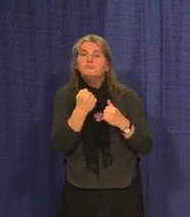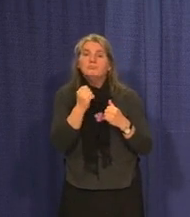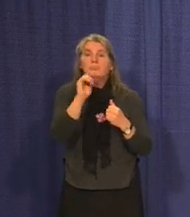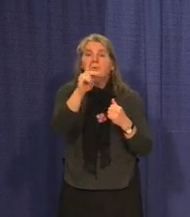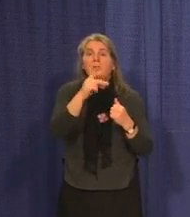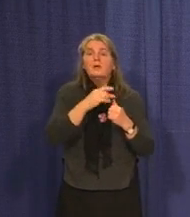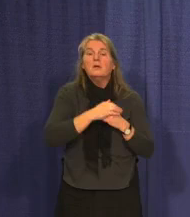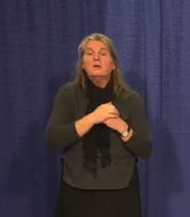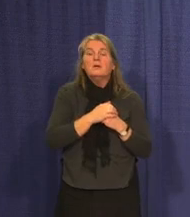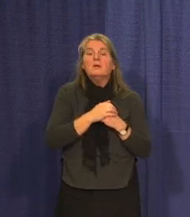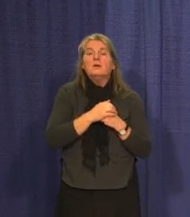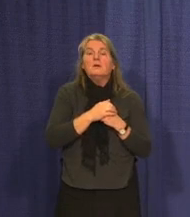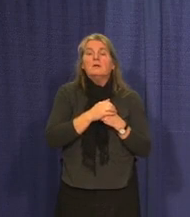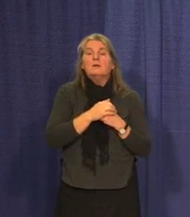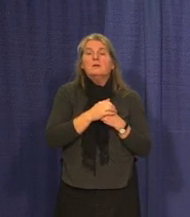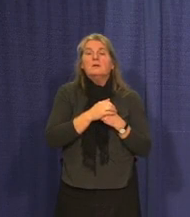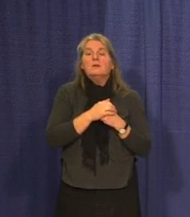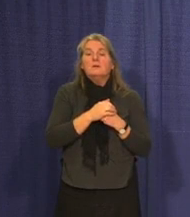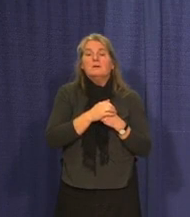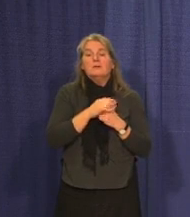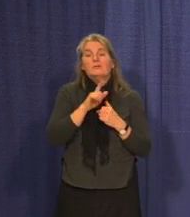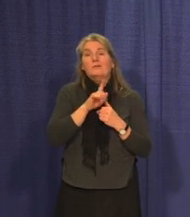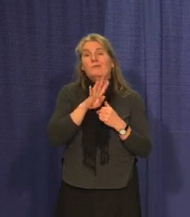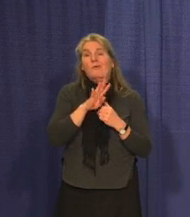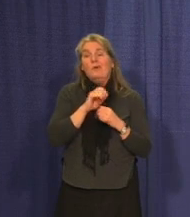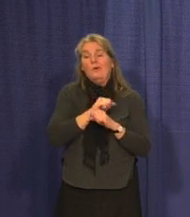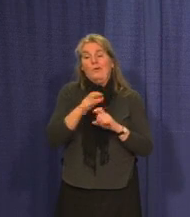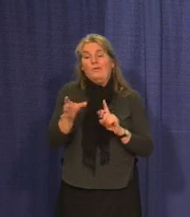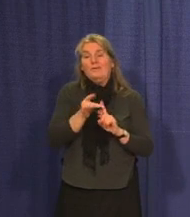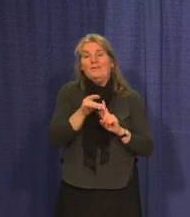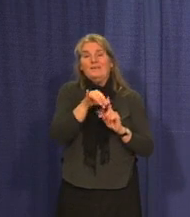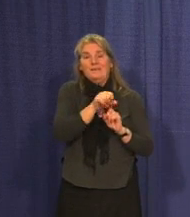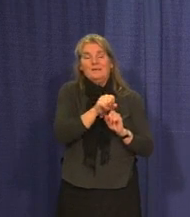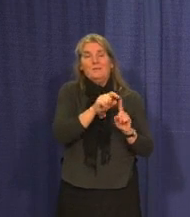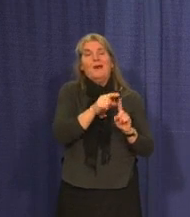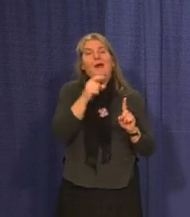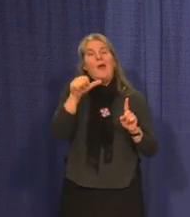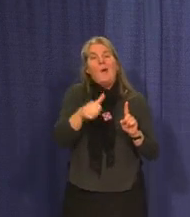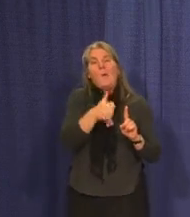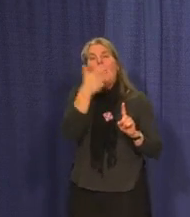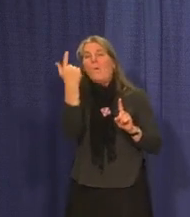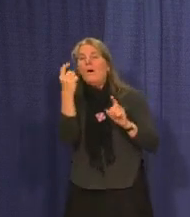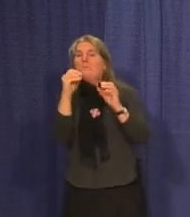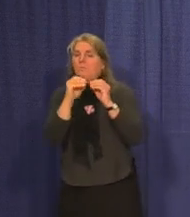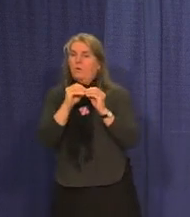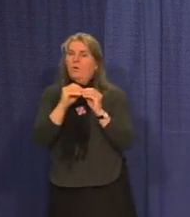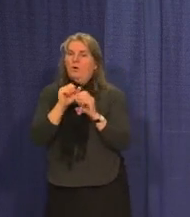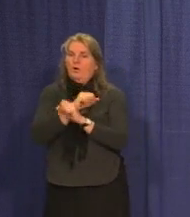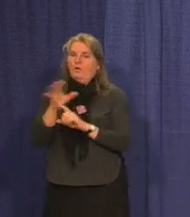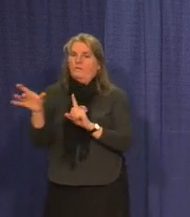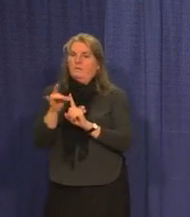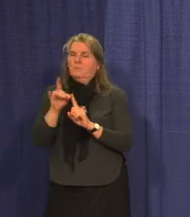well. While this is our 24th Yukon case, we have an additional